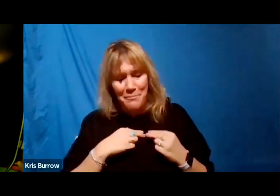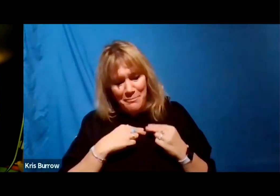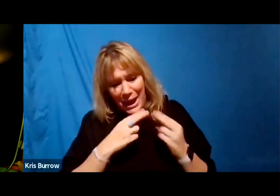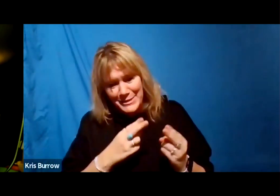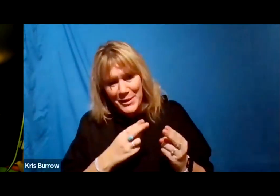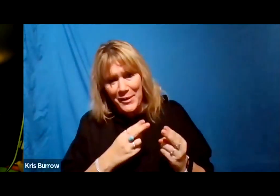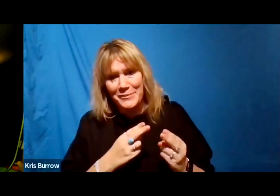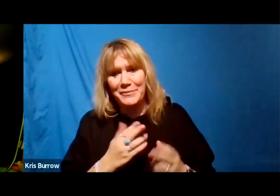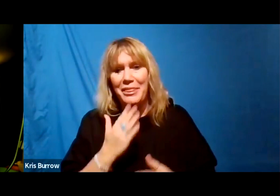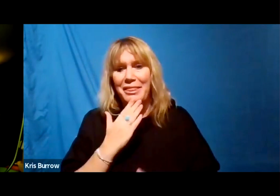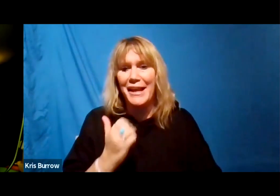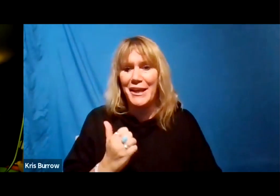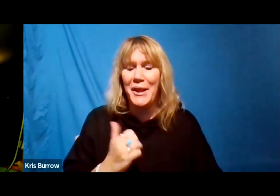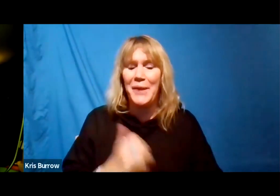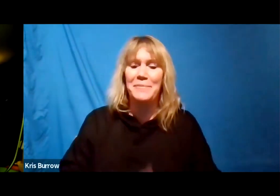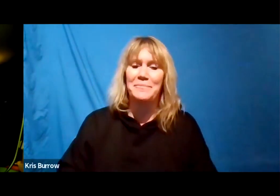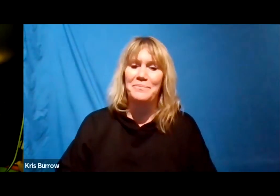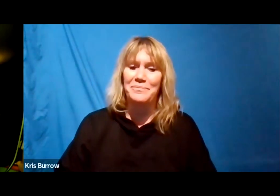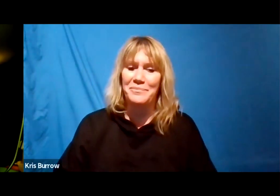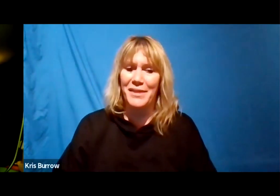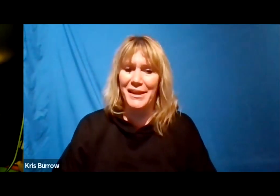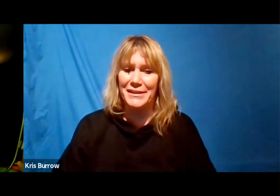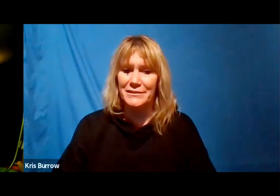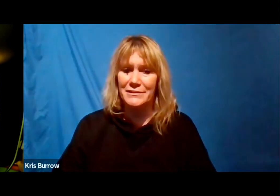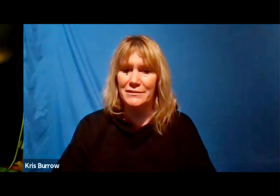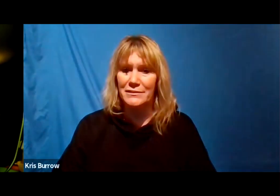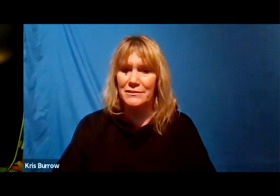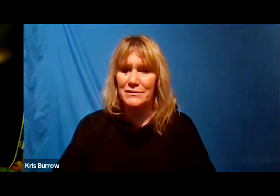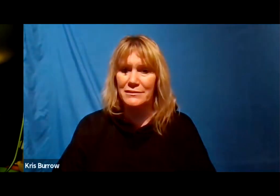throat, and the next piece is a umm...